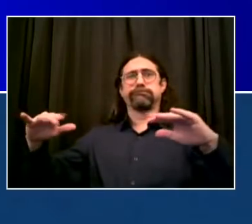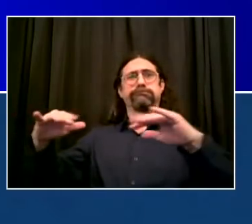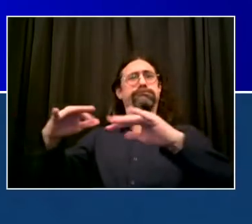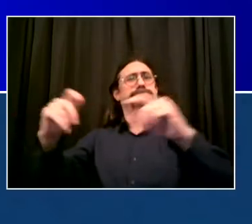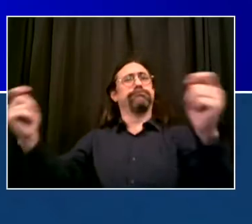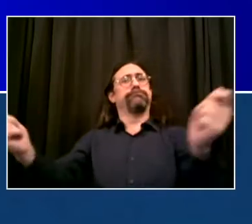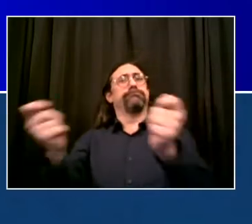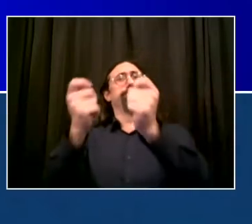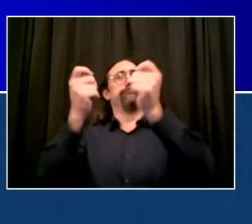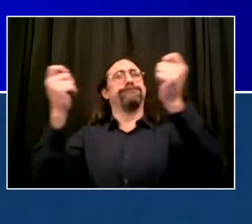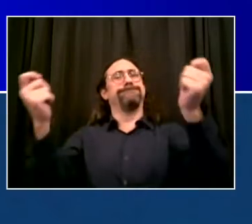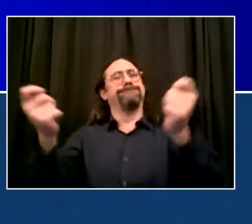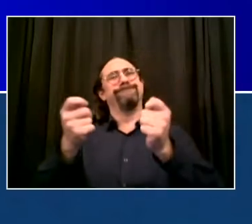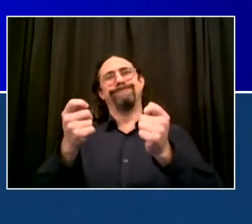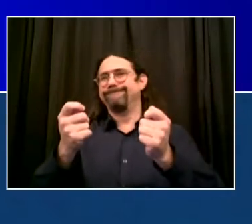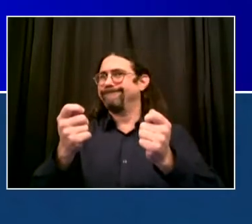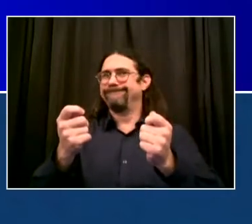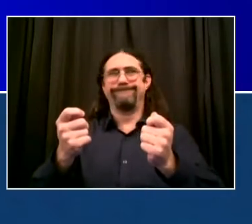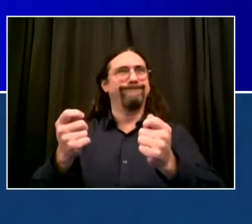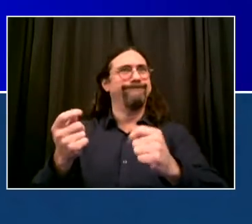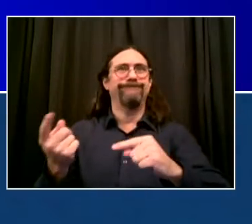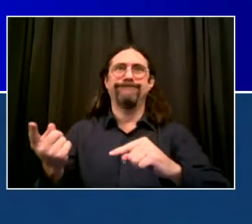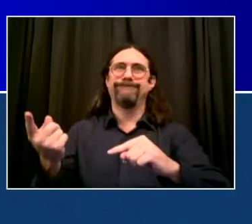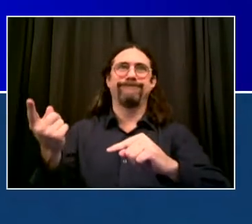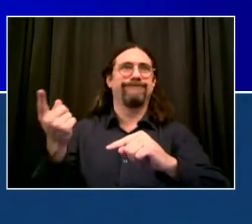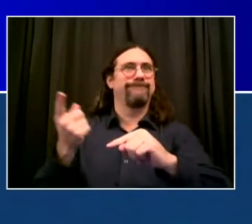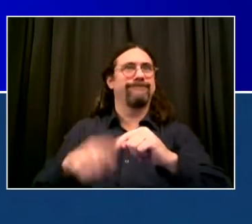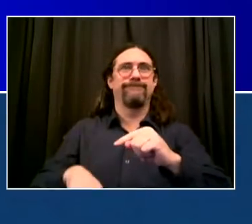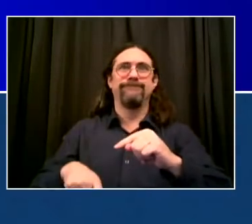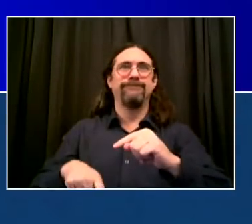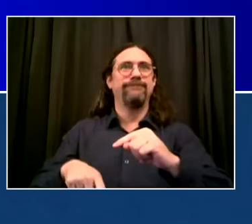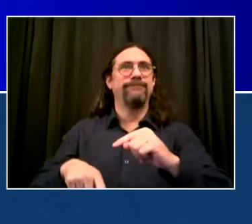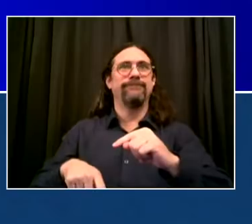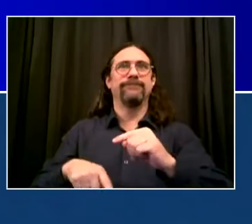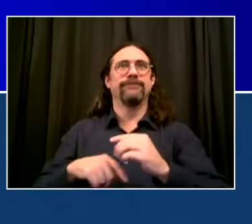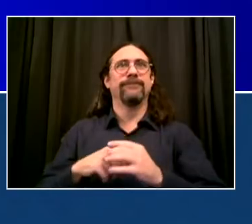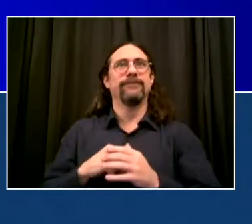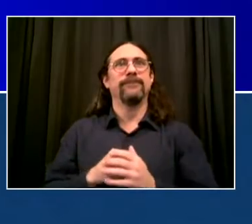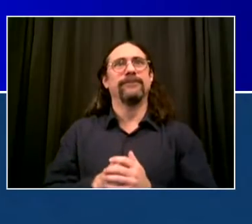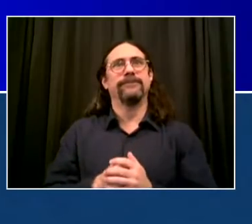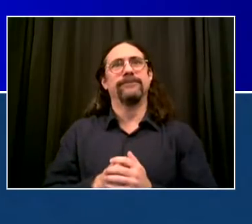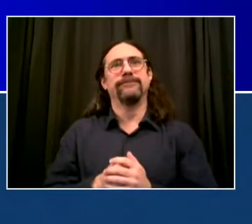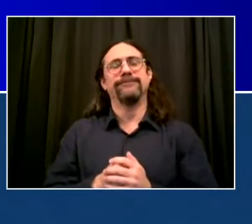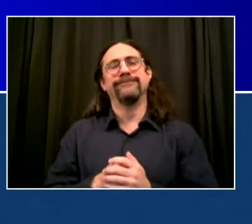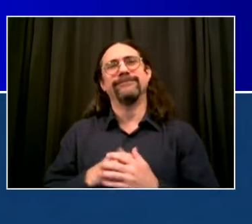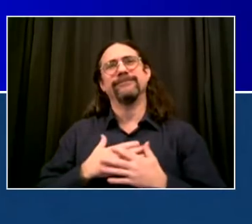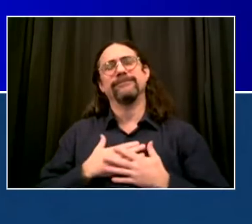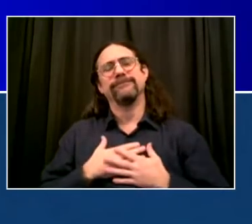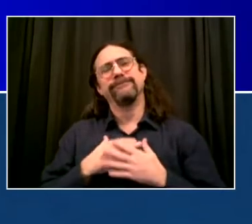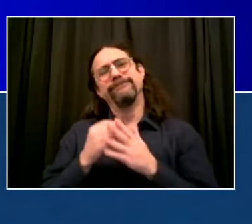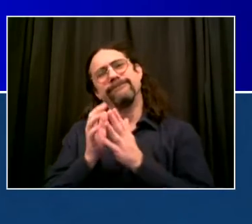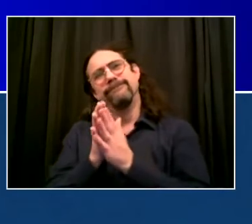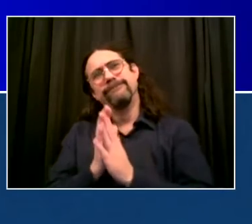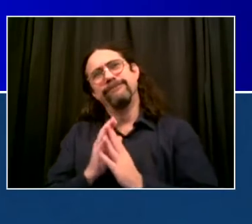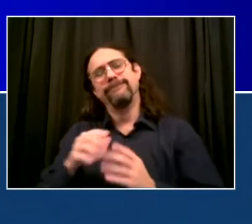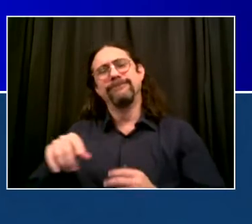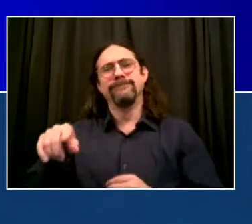OF CELEBRATING THE HOLIDAYS. MAKE SURE YOU DO